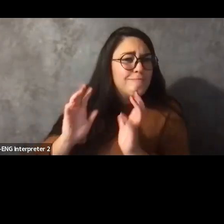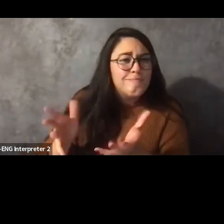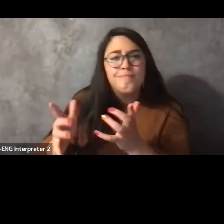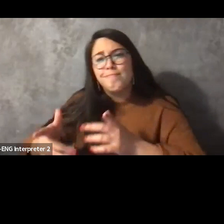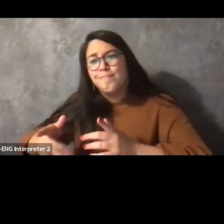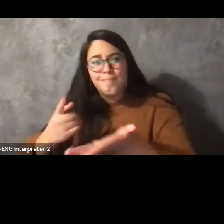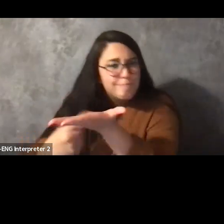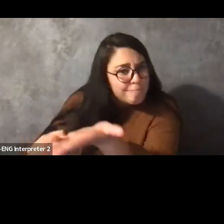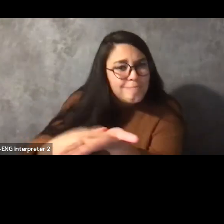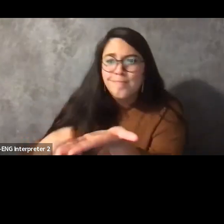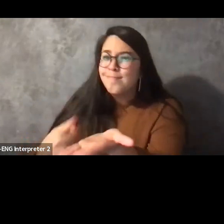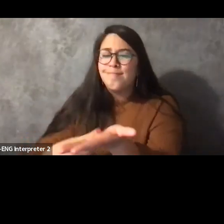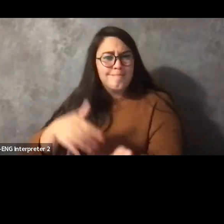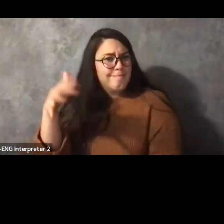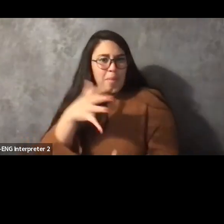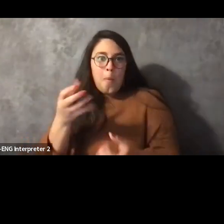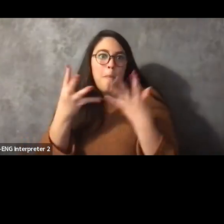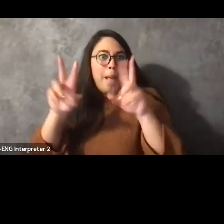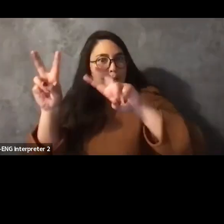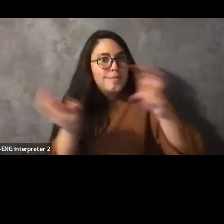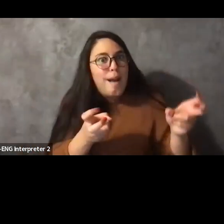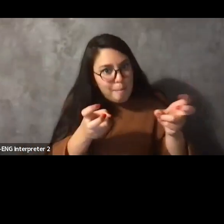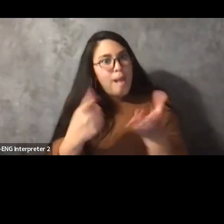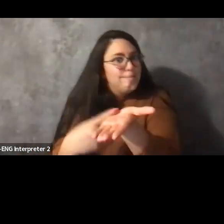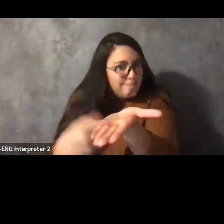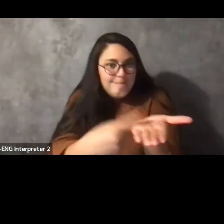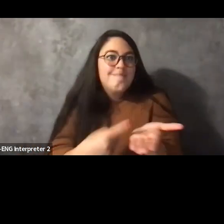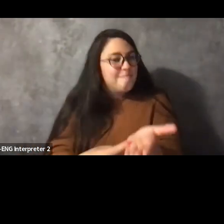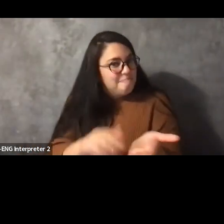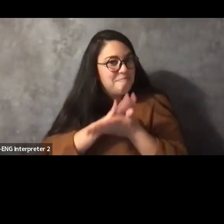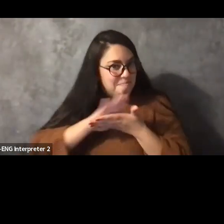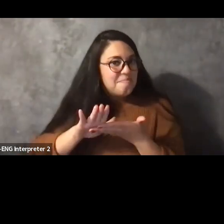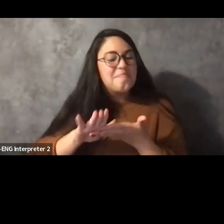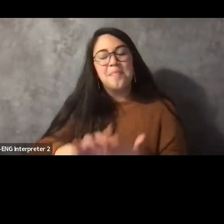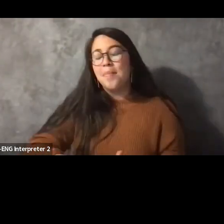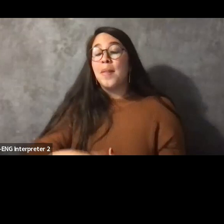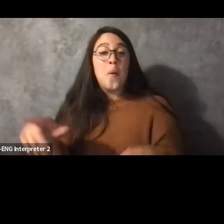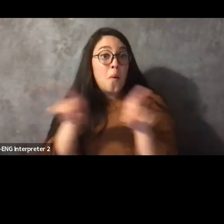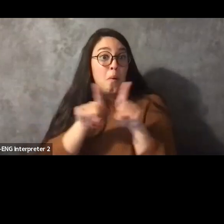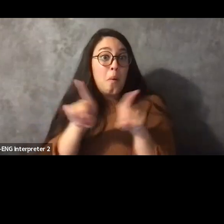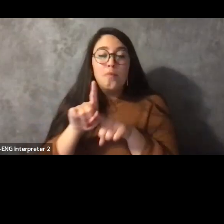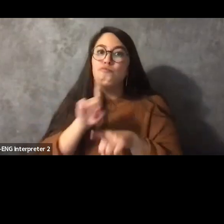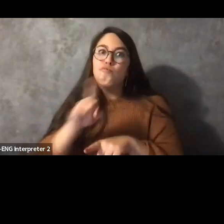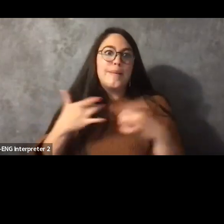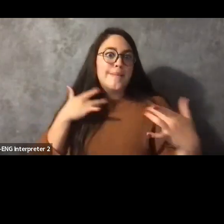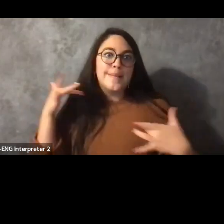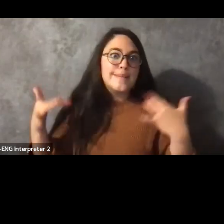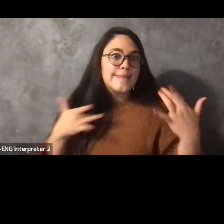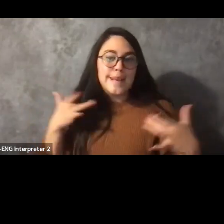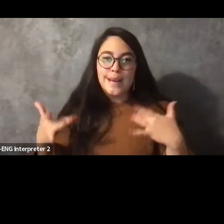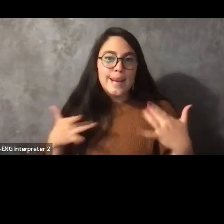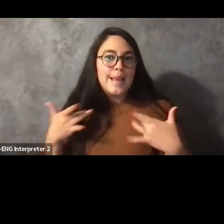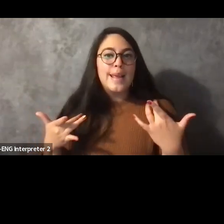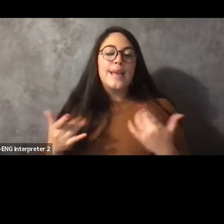We covered so much ground, and I'm really excited, and I think that reflecting